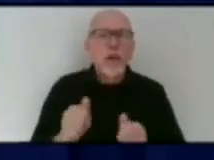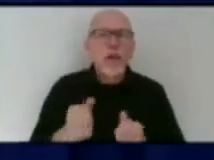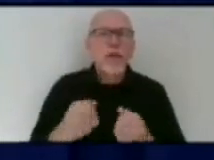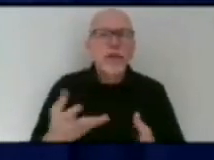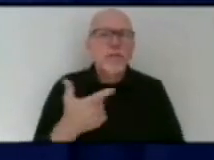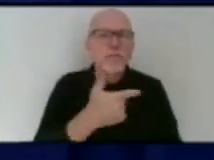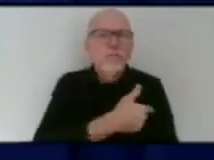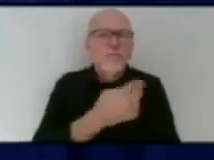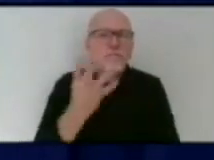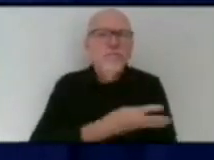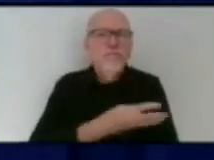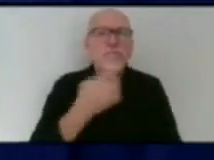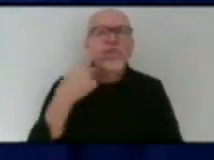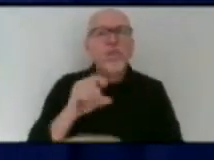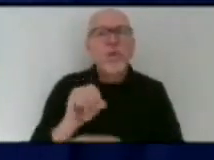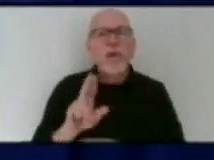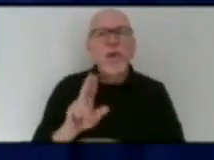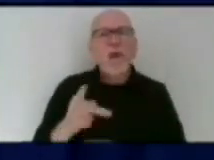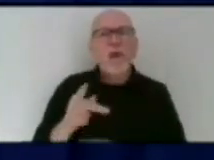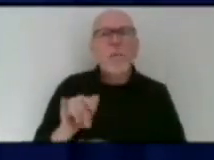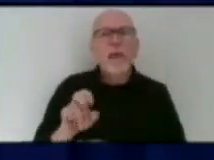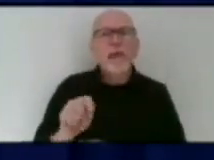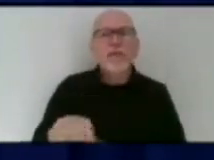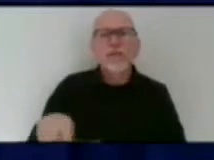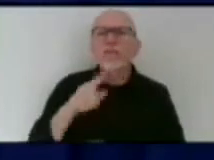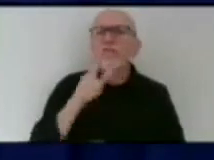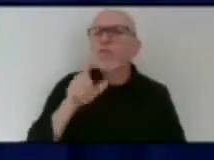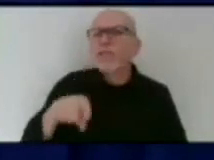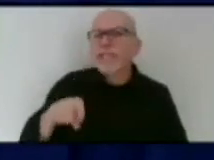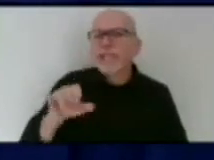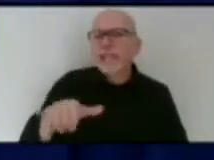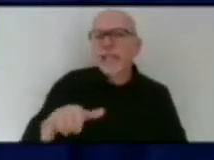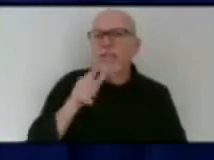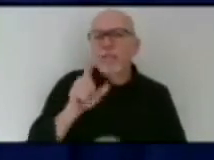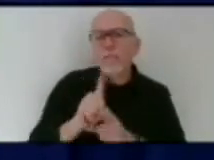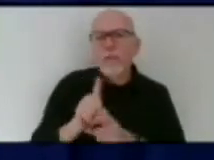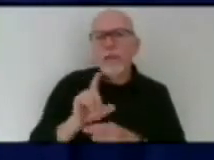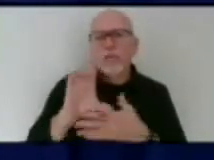outpatient basis to patients who meet the criteria. Clarke Memorial Hospital